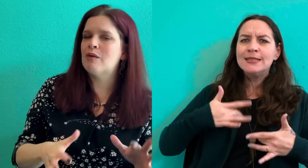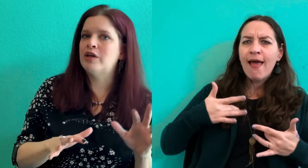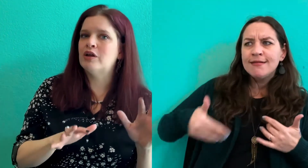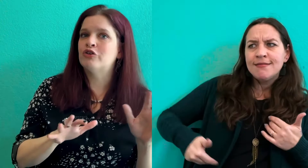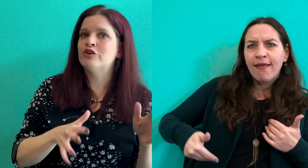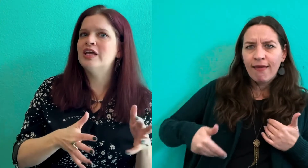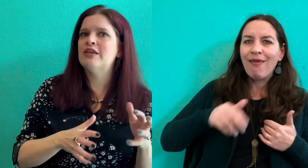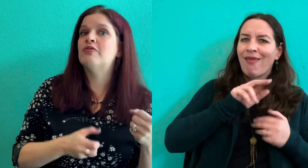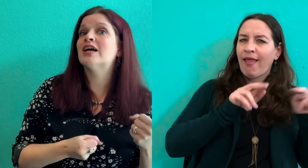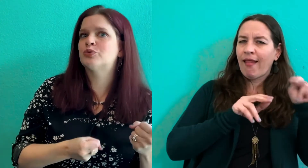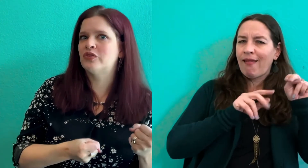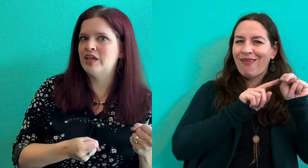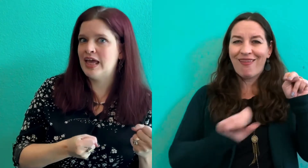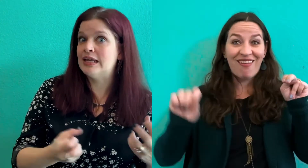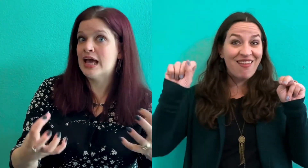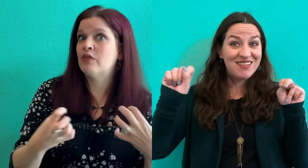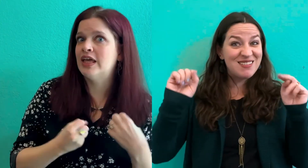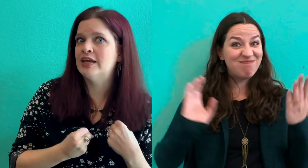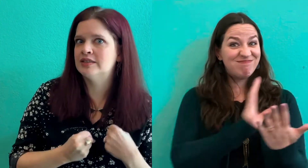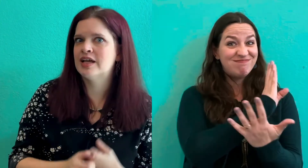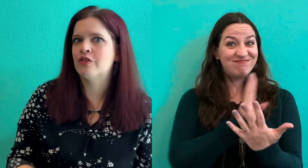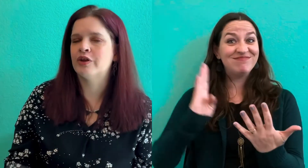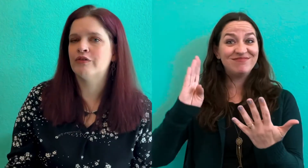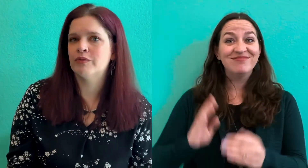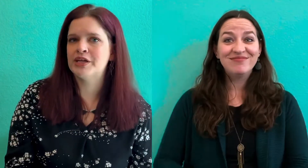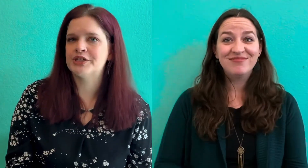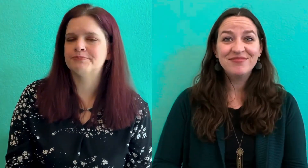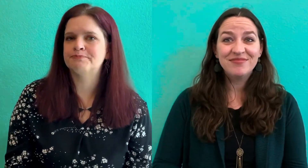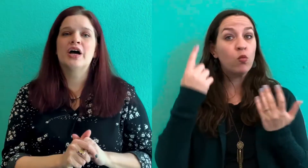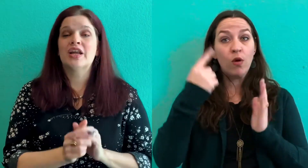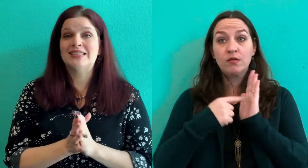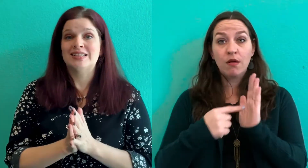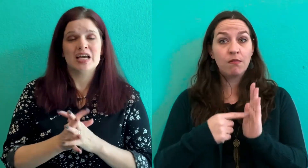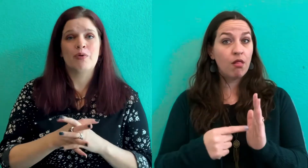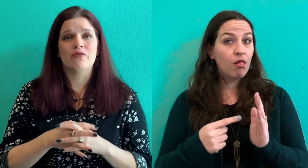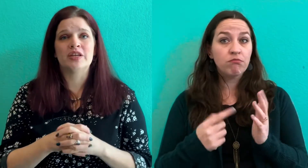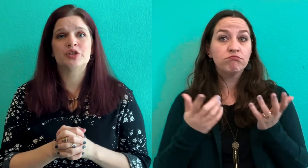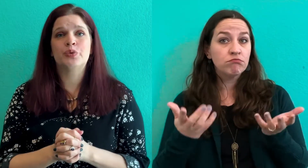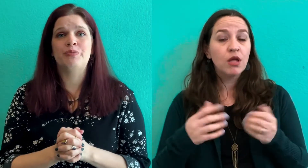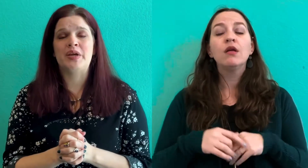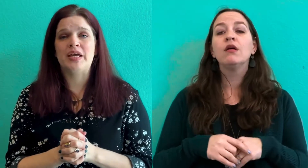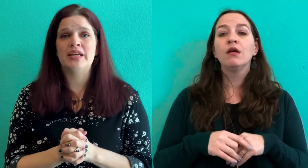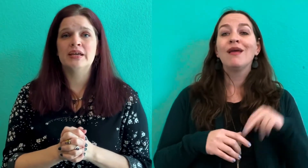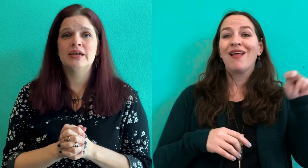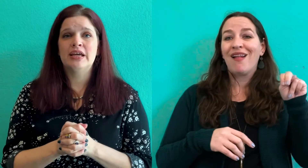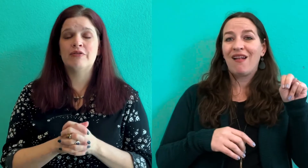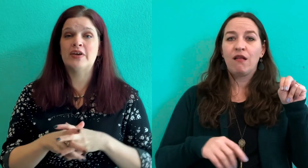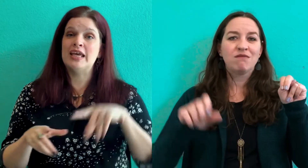happening underneath - that's how the N is gathering information. A nice example of this would be if an N